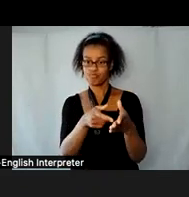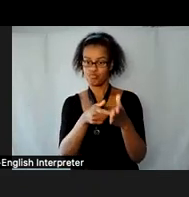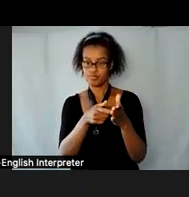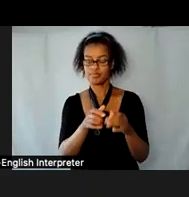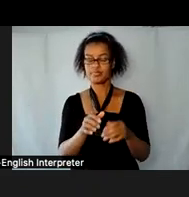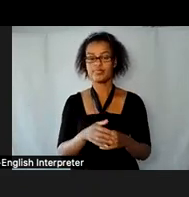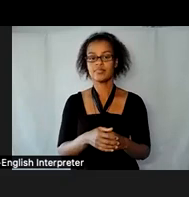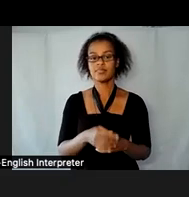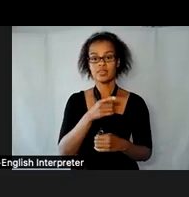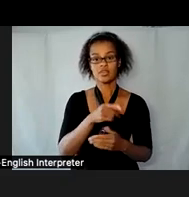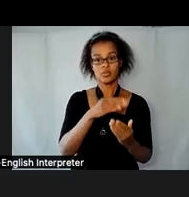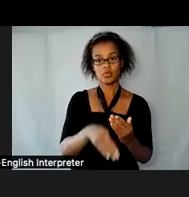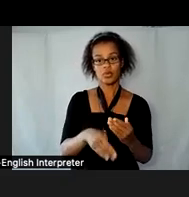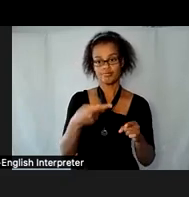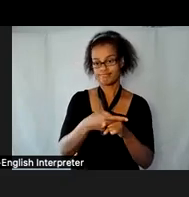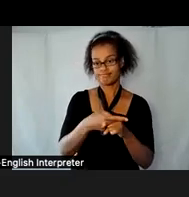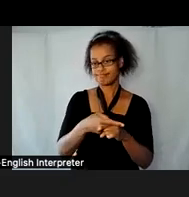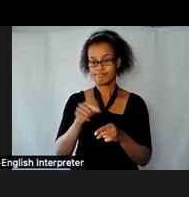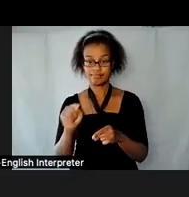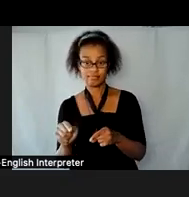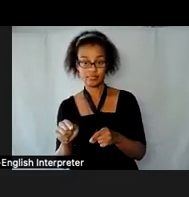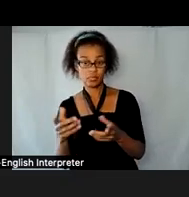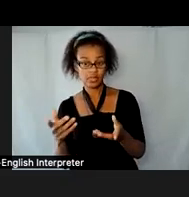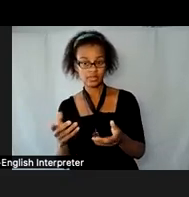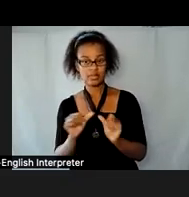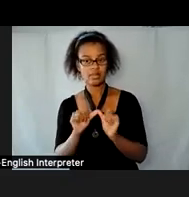And those are permanent installations.